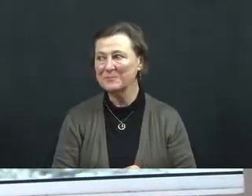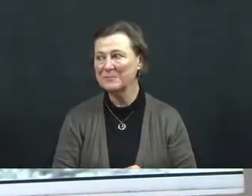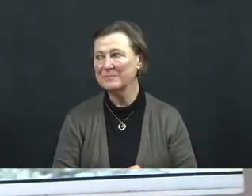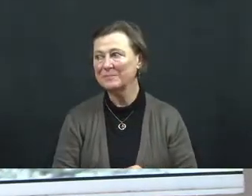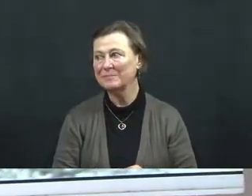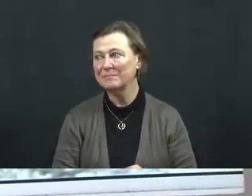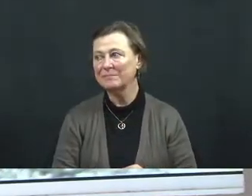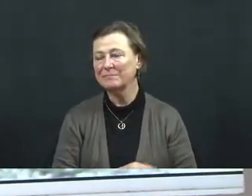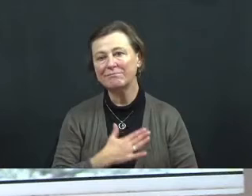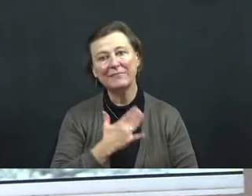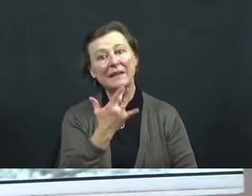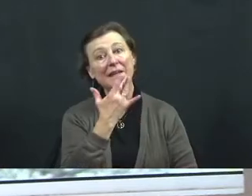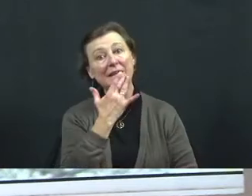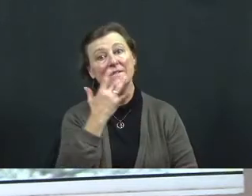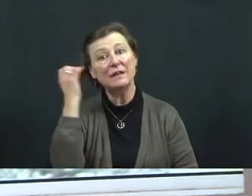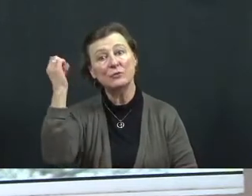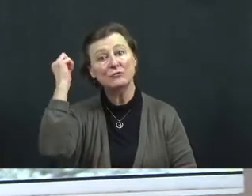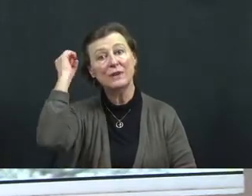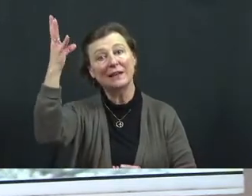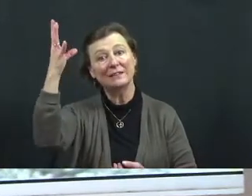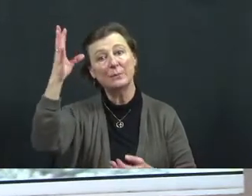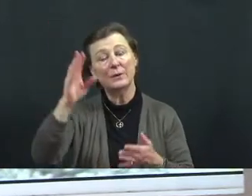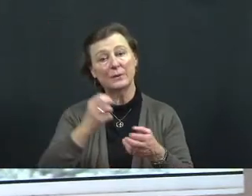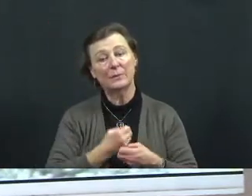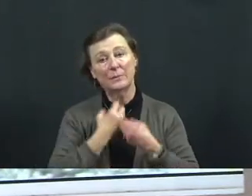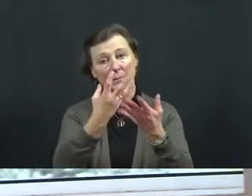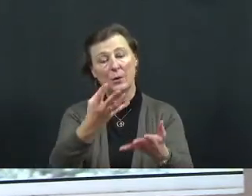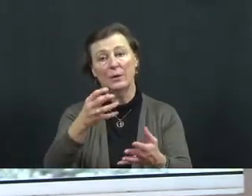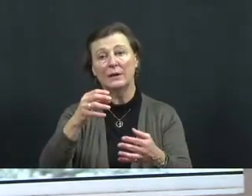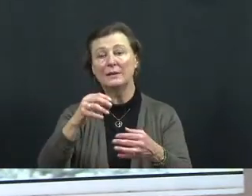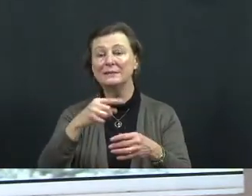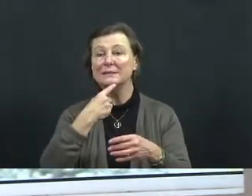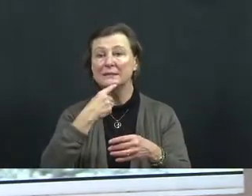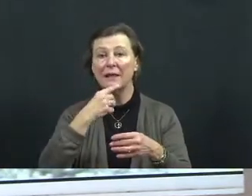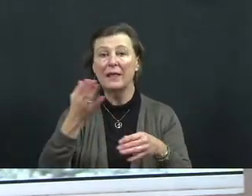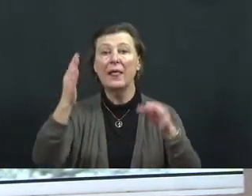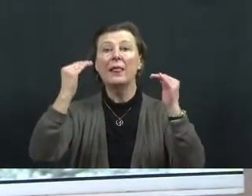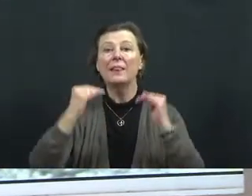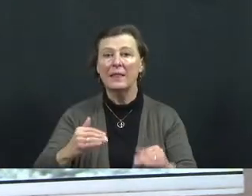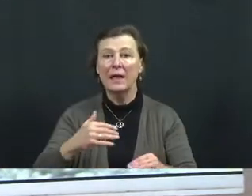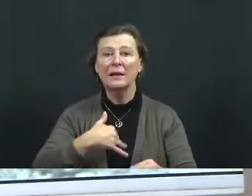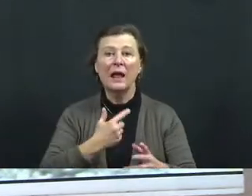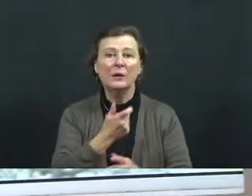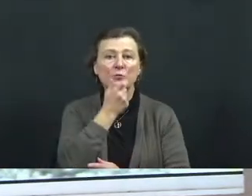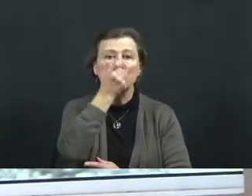My favorite Shakespeare sonnets --Shakespeare writes, “Then can I drown an eye unused